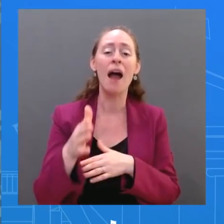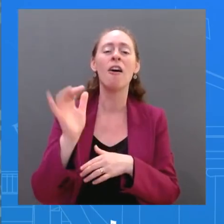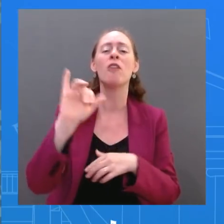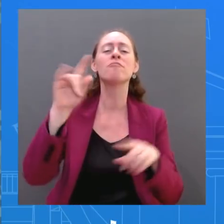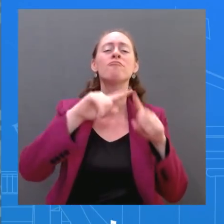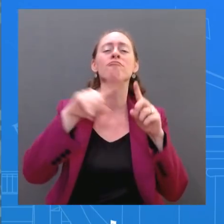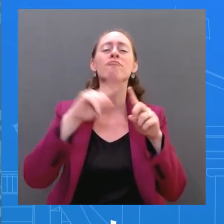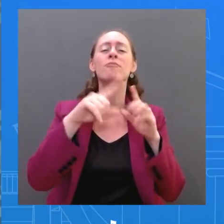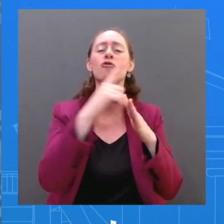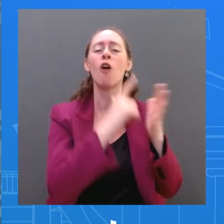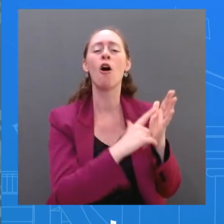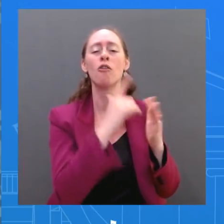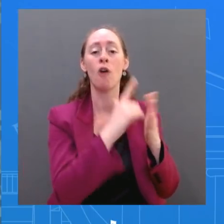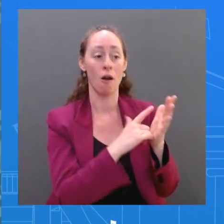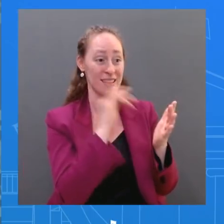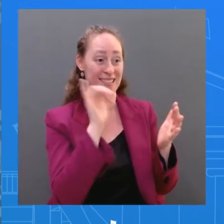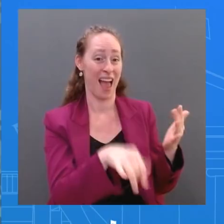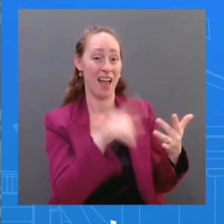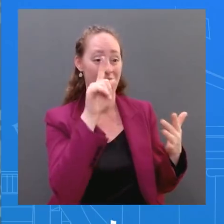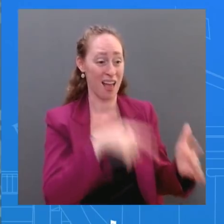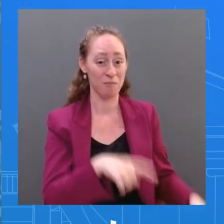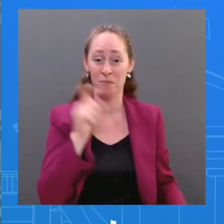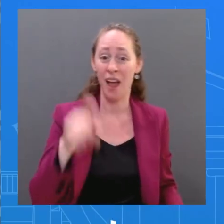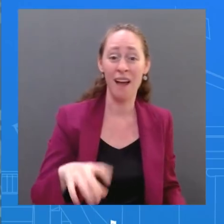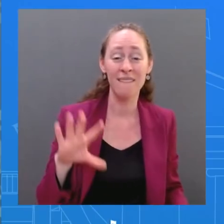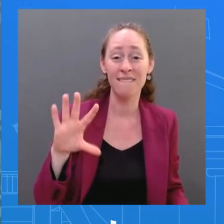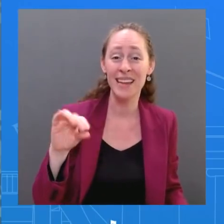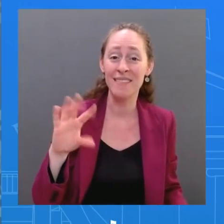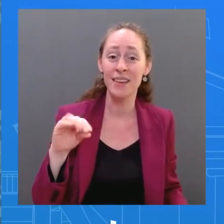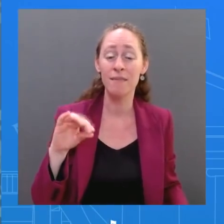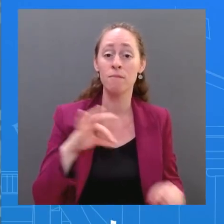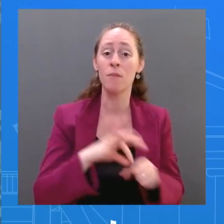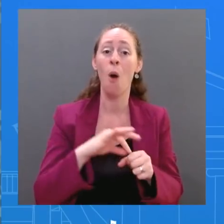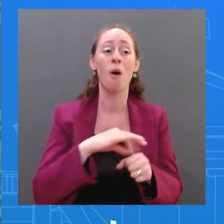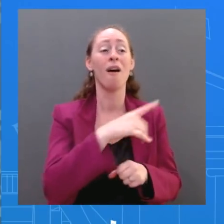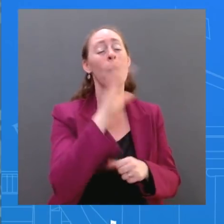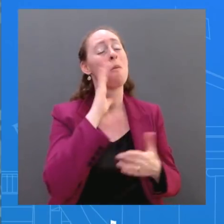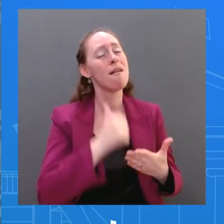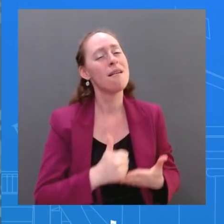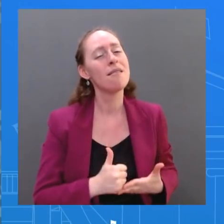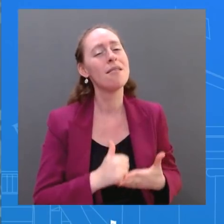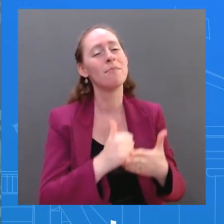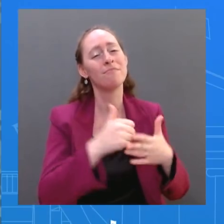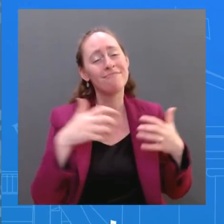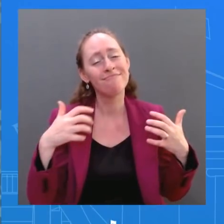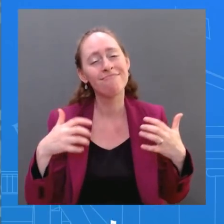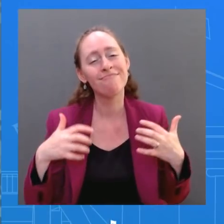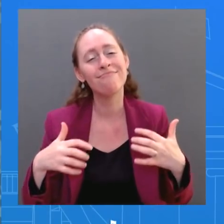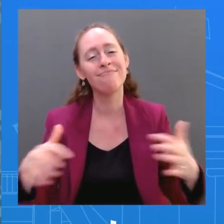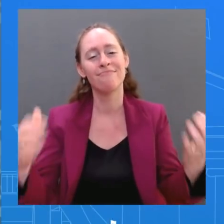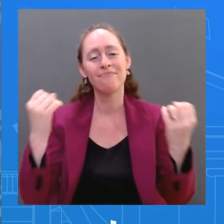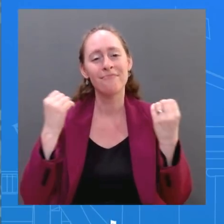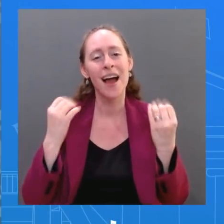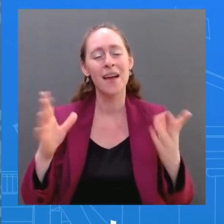So, we think this is something that is going to help Americans, American families, and we're going to continue to have the negotiations.